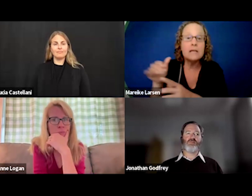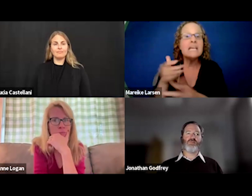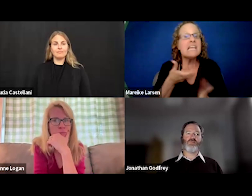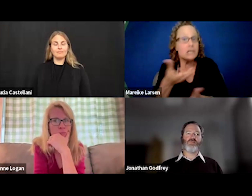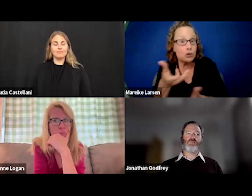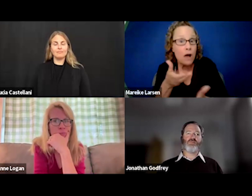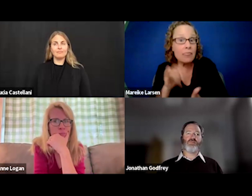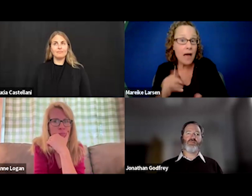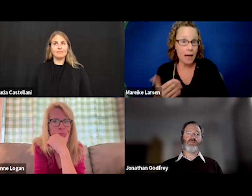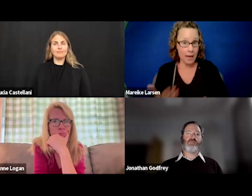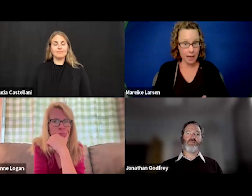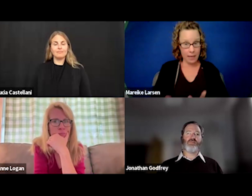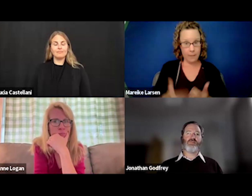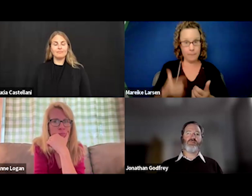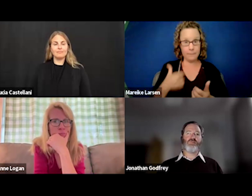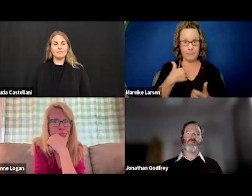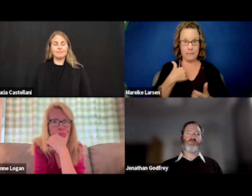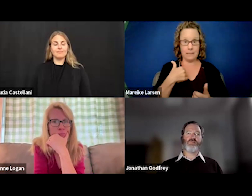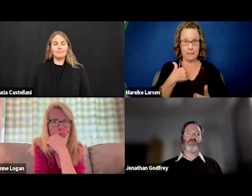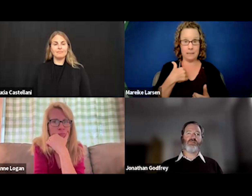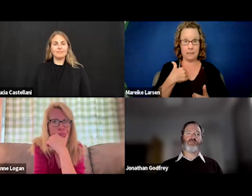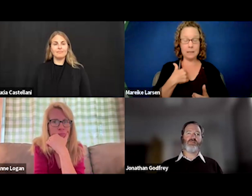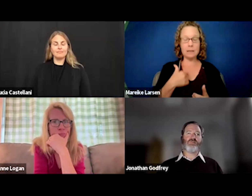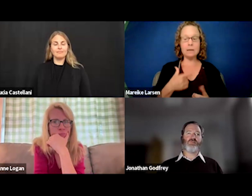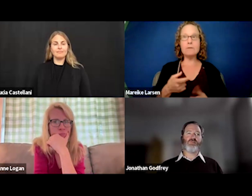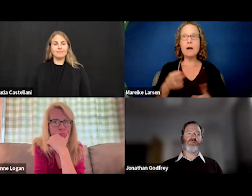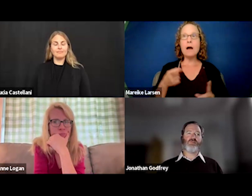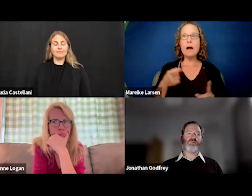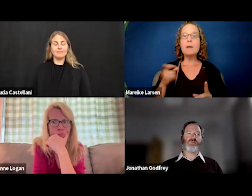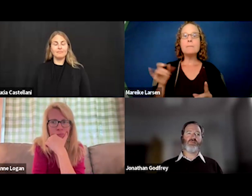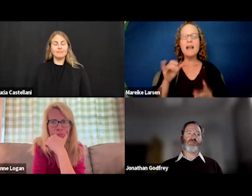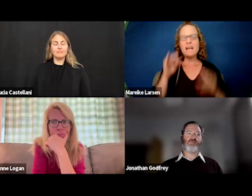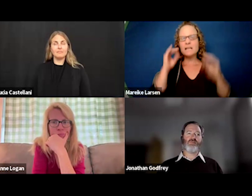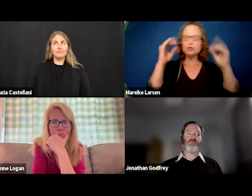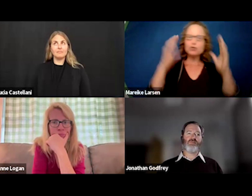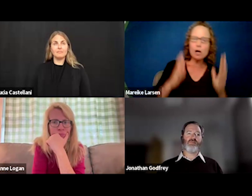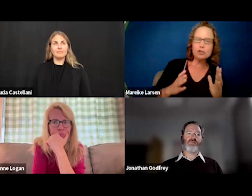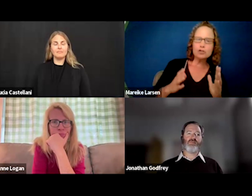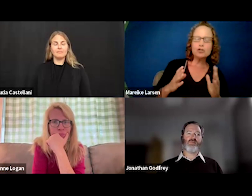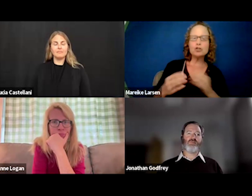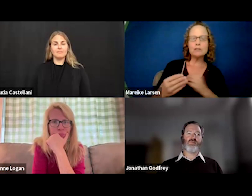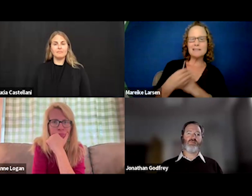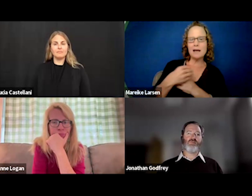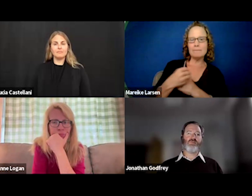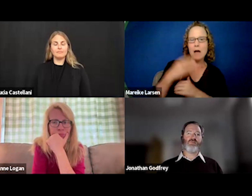were from instructors, advisors, the Disability Resources